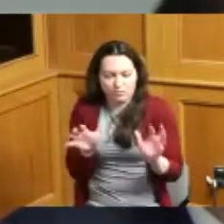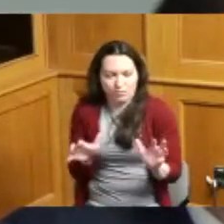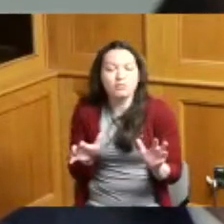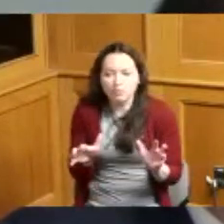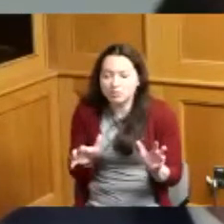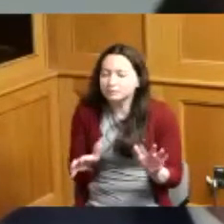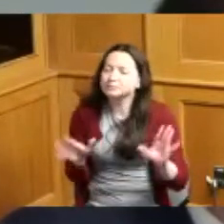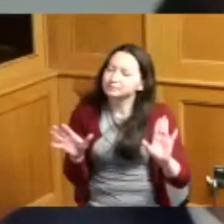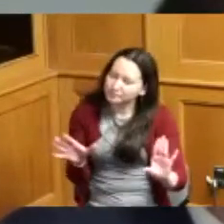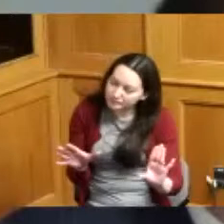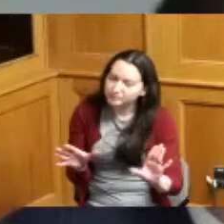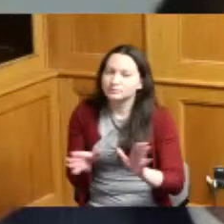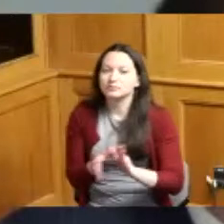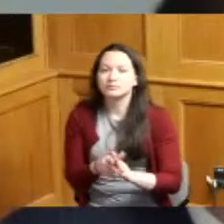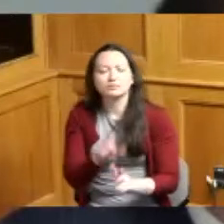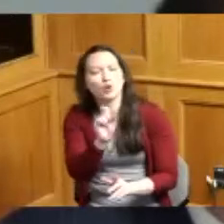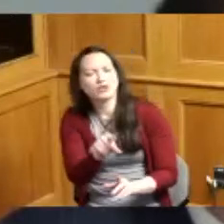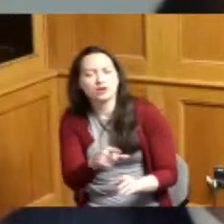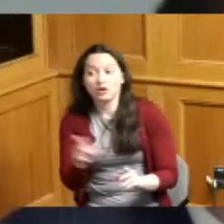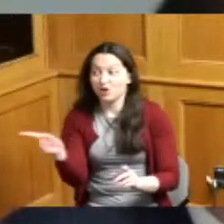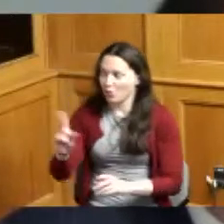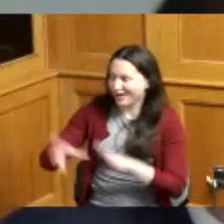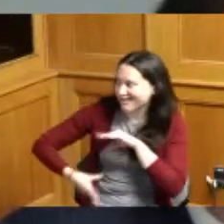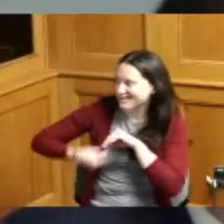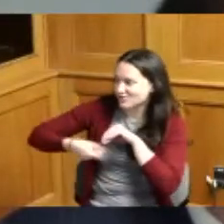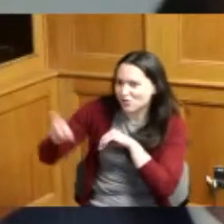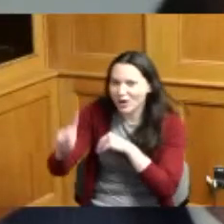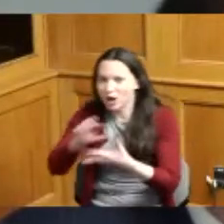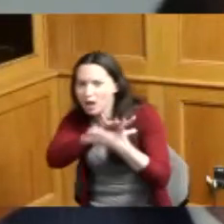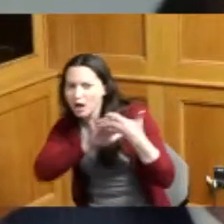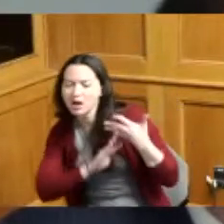so this is to the question about where additional might be needed if there are urgent needs of the